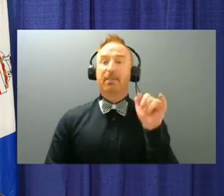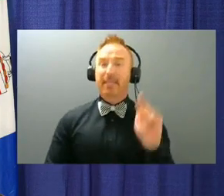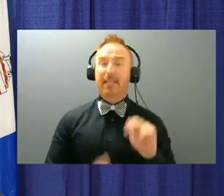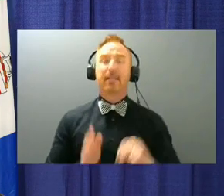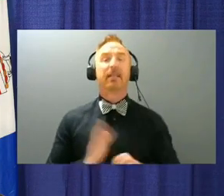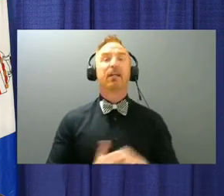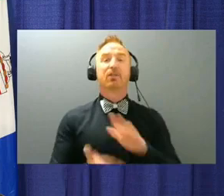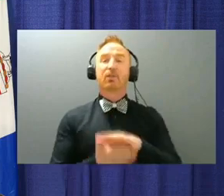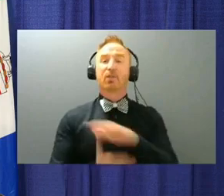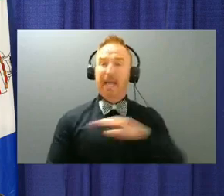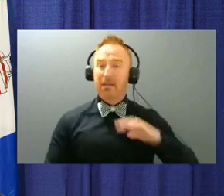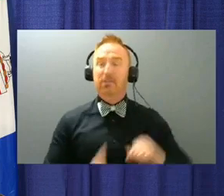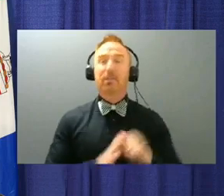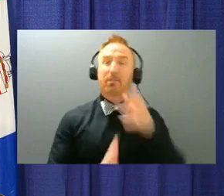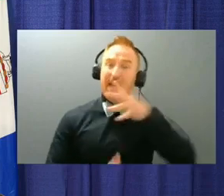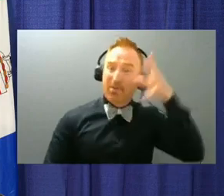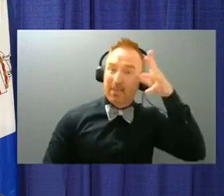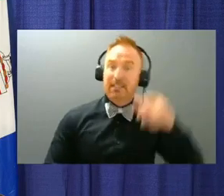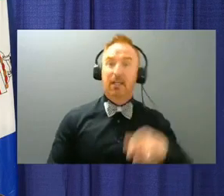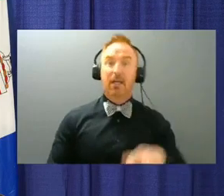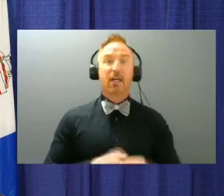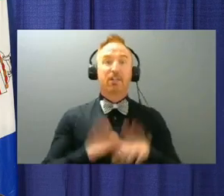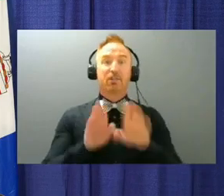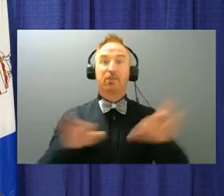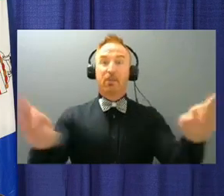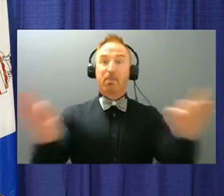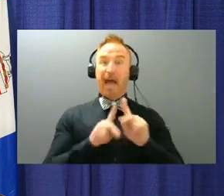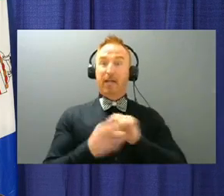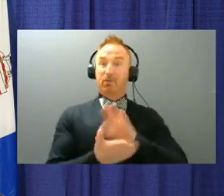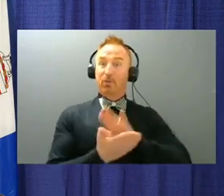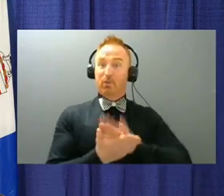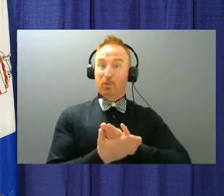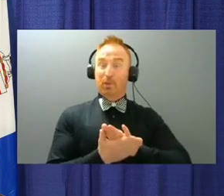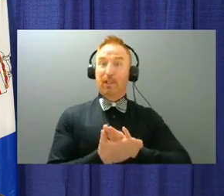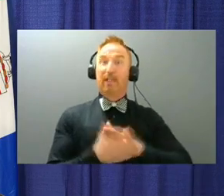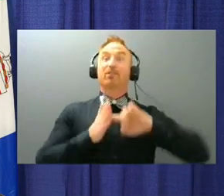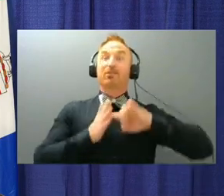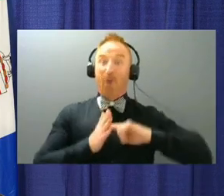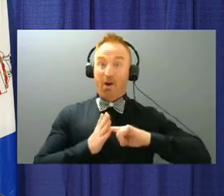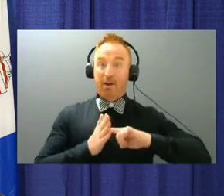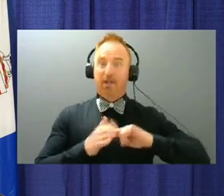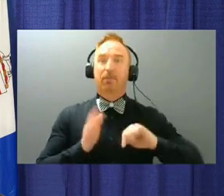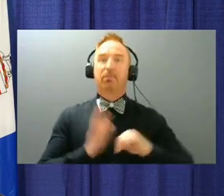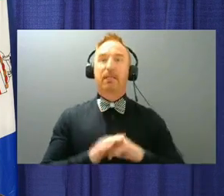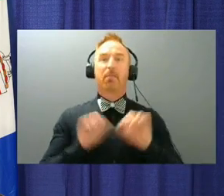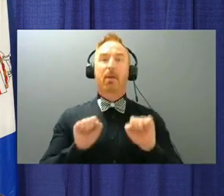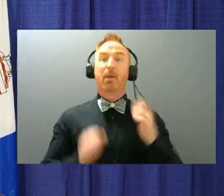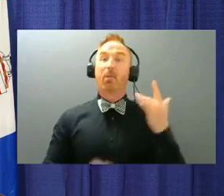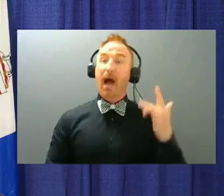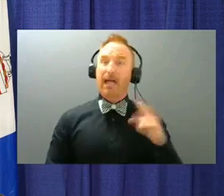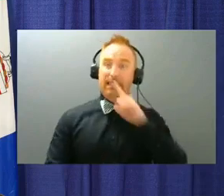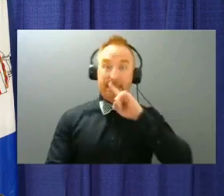and parents, the milestone of welcoming children back to school was only possible because of the dedication and sacrifices